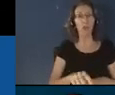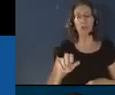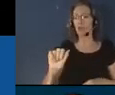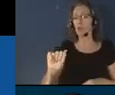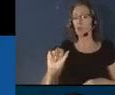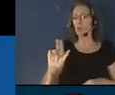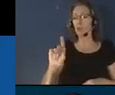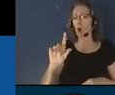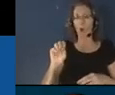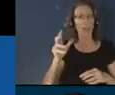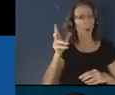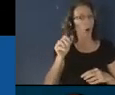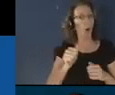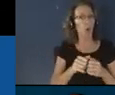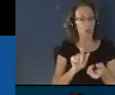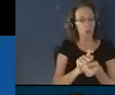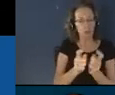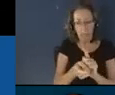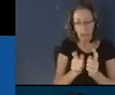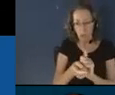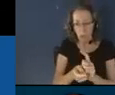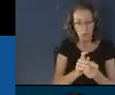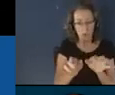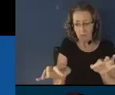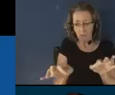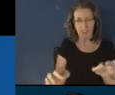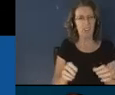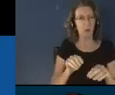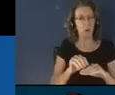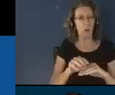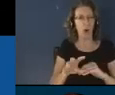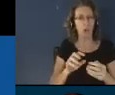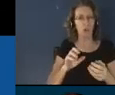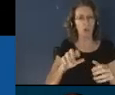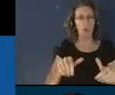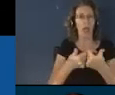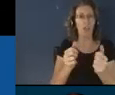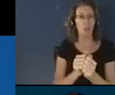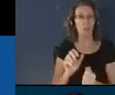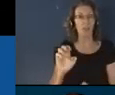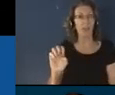features it's going to create a lot of problems in your editing afterwards, so find a place